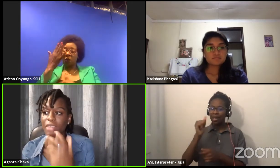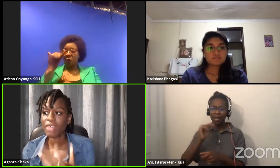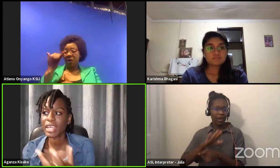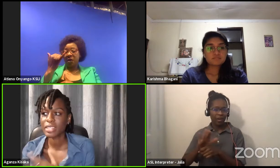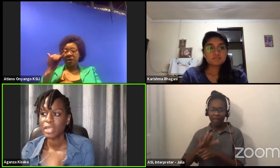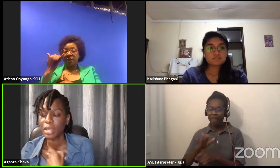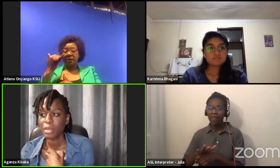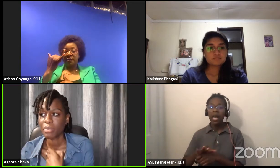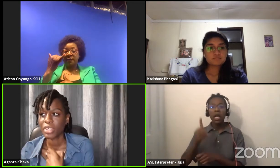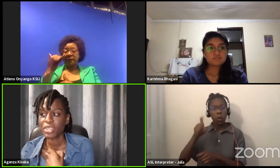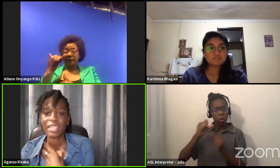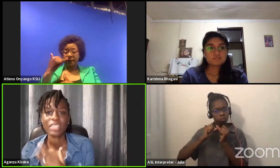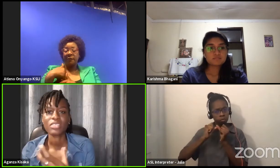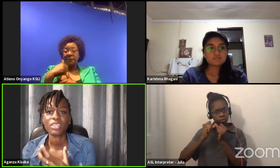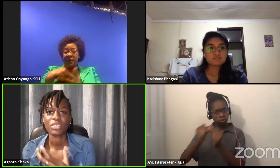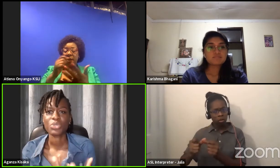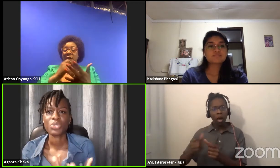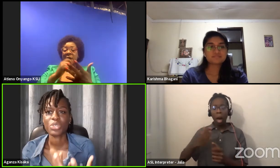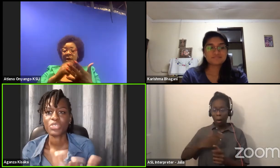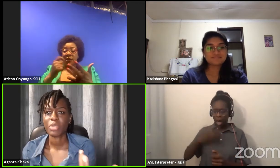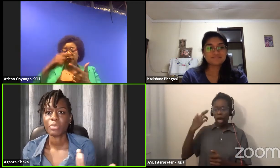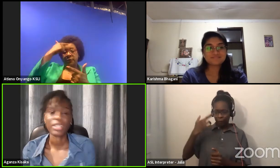I write because I need to tell the stories of people